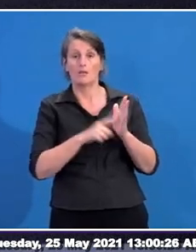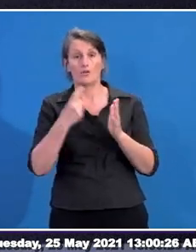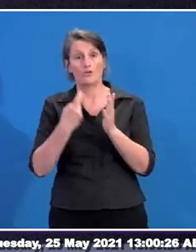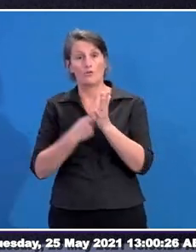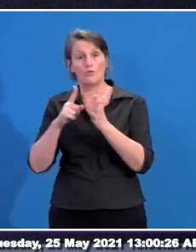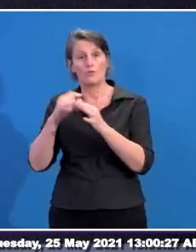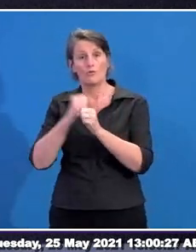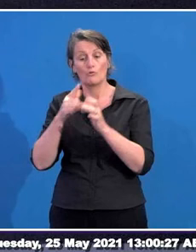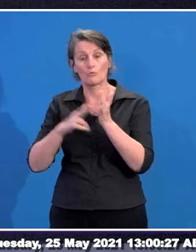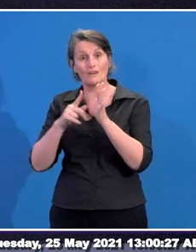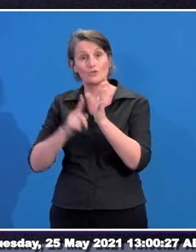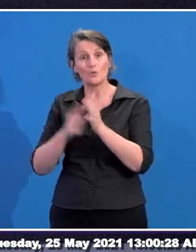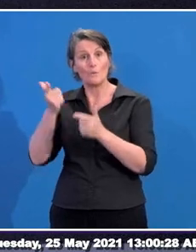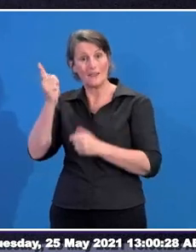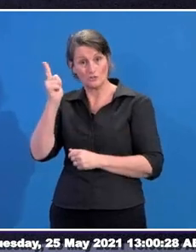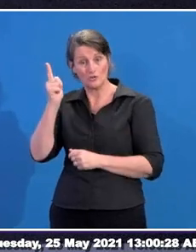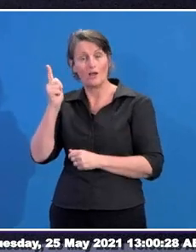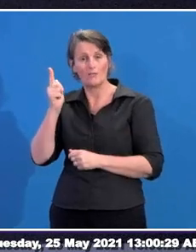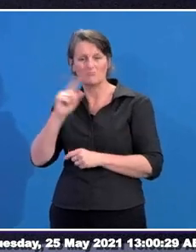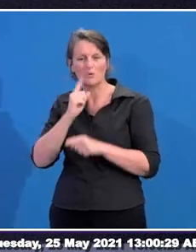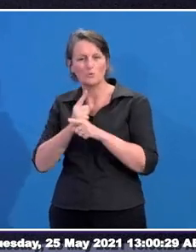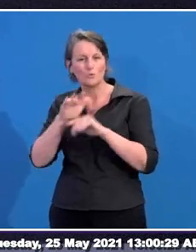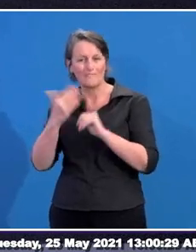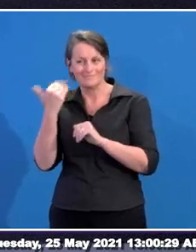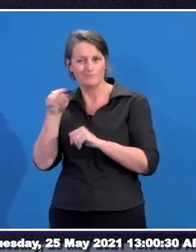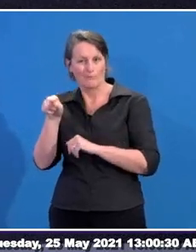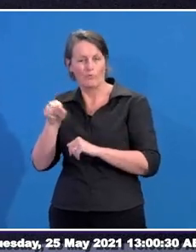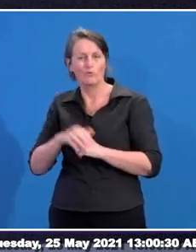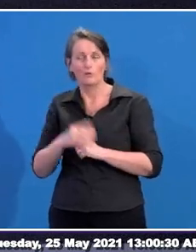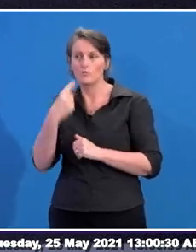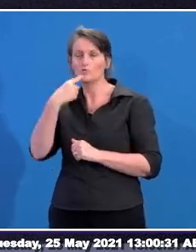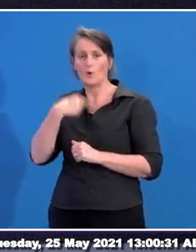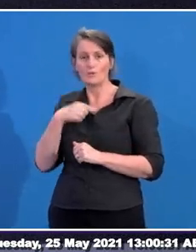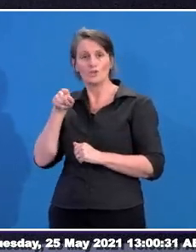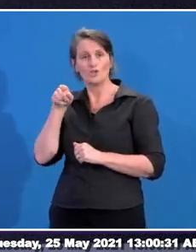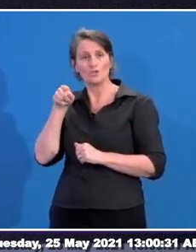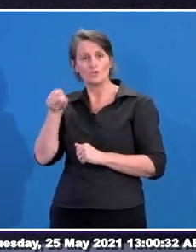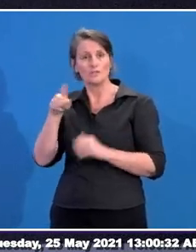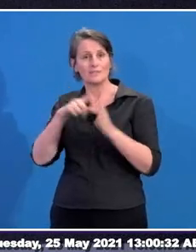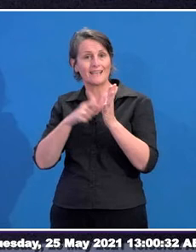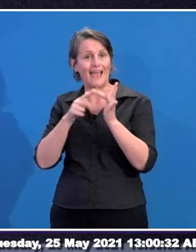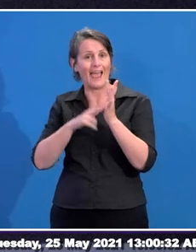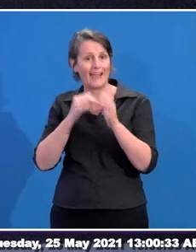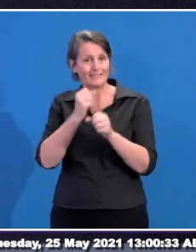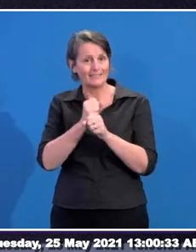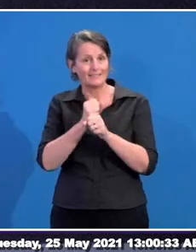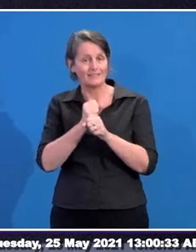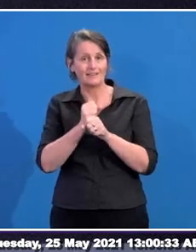spoke of before said that she is now acting as the acting manager and that